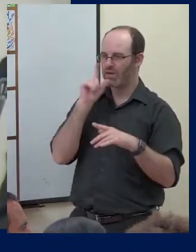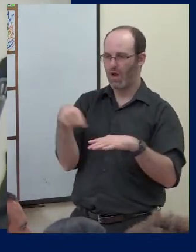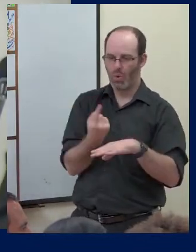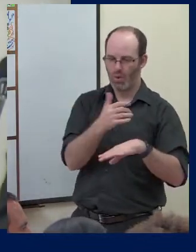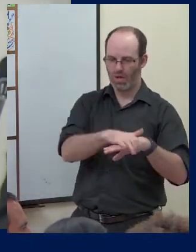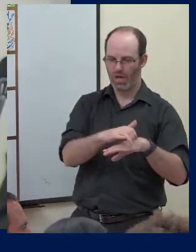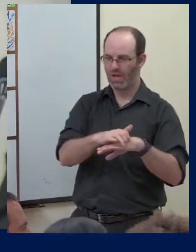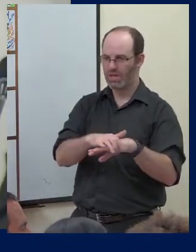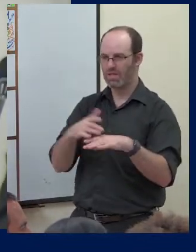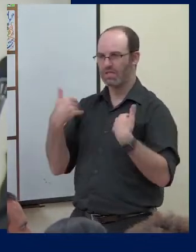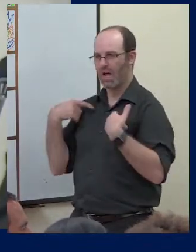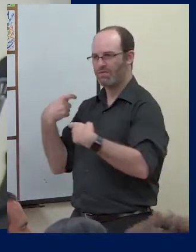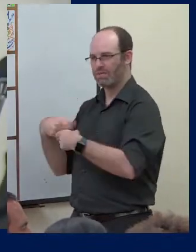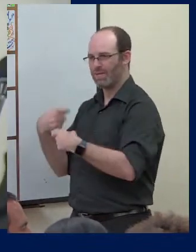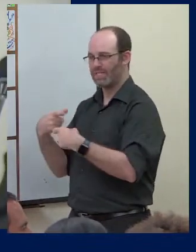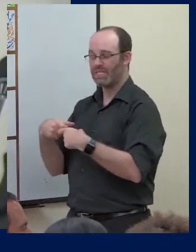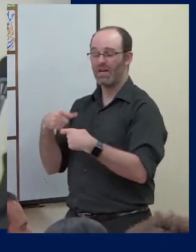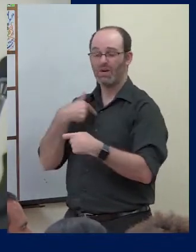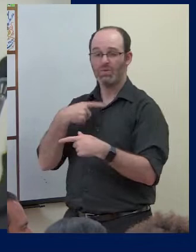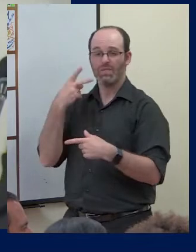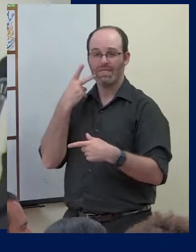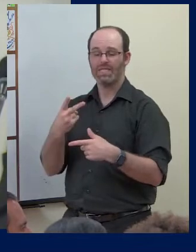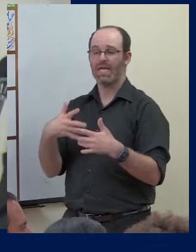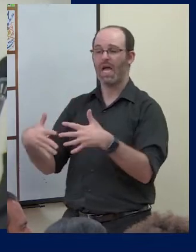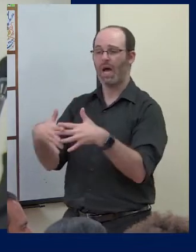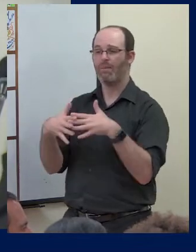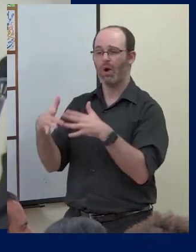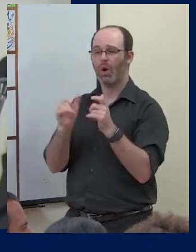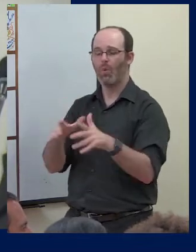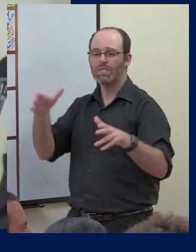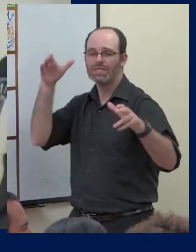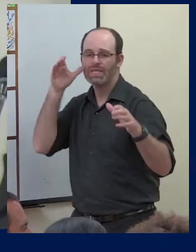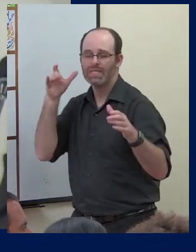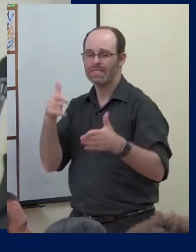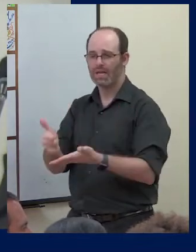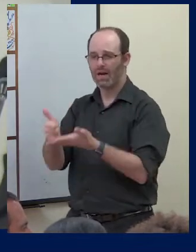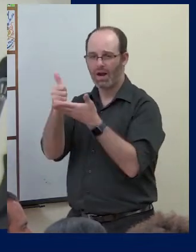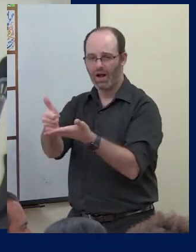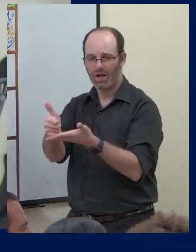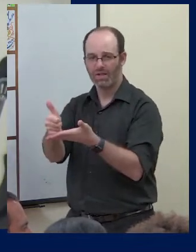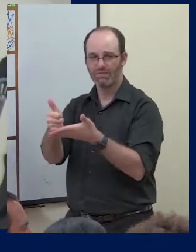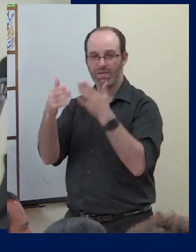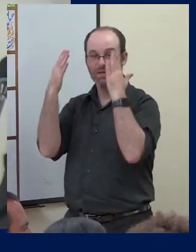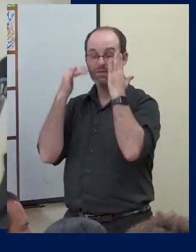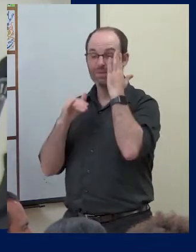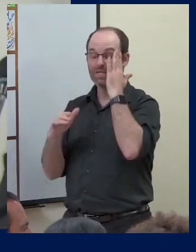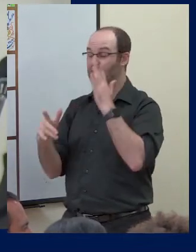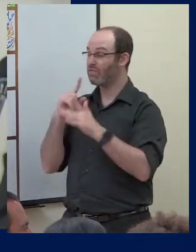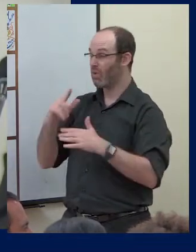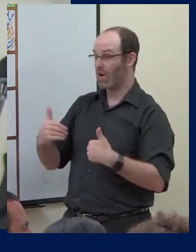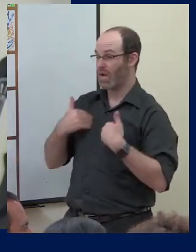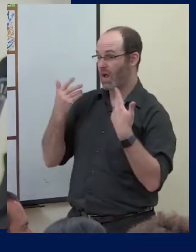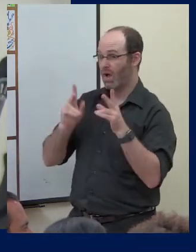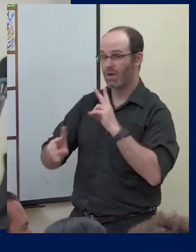to listen in America wants to help, because especially young people in America, no one